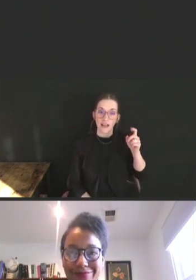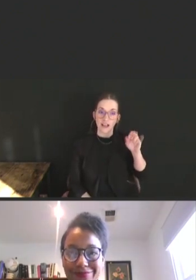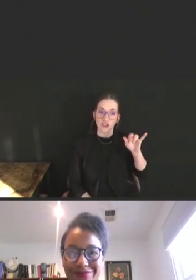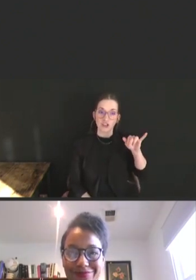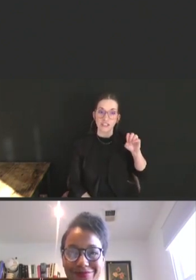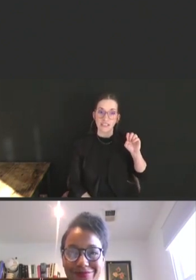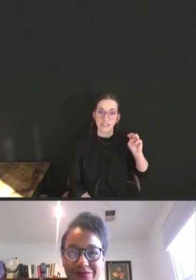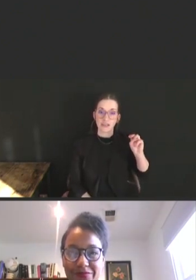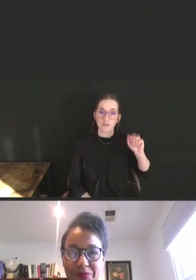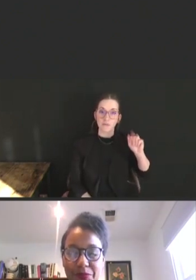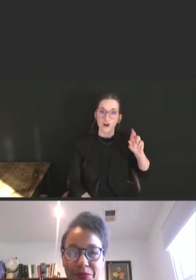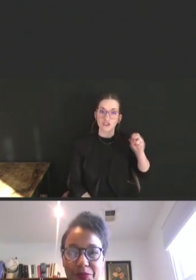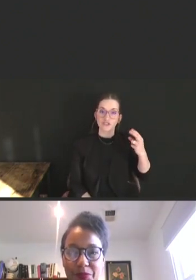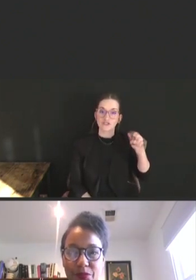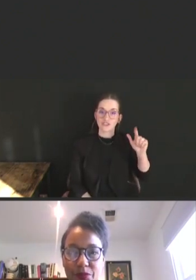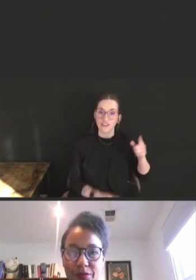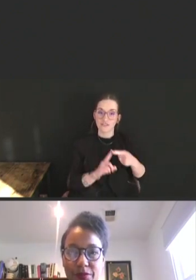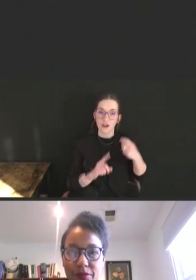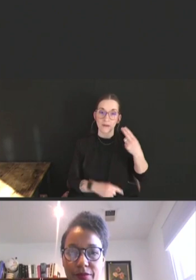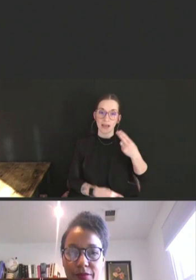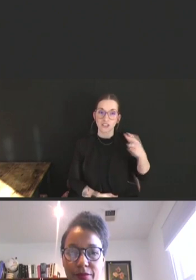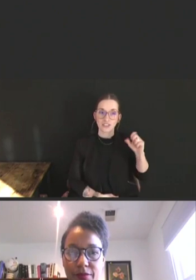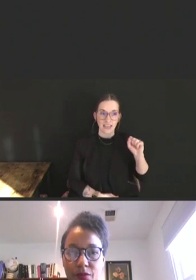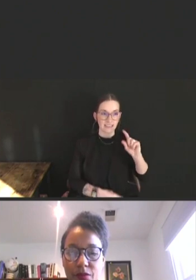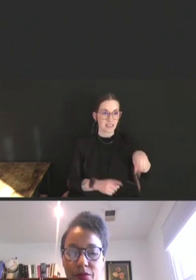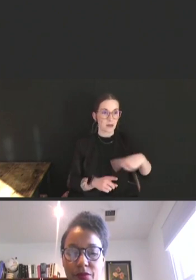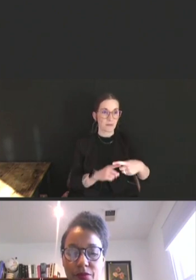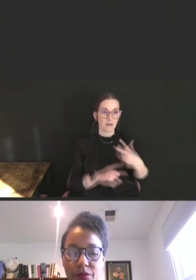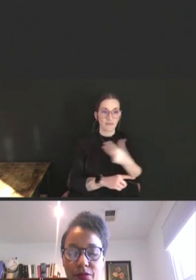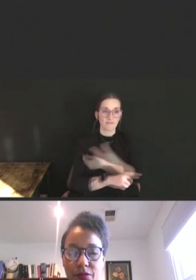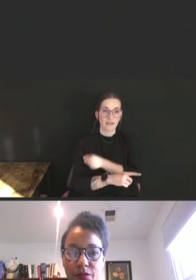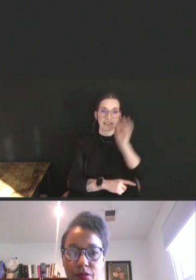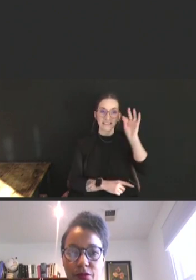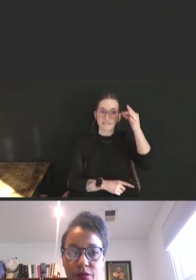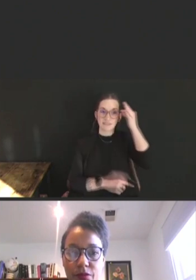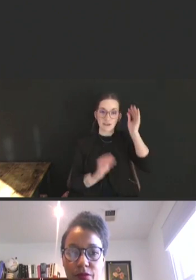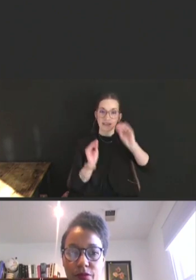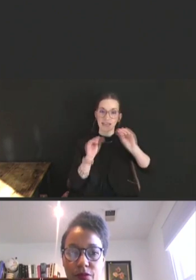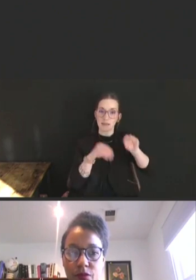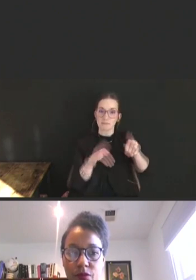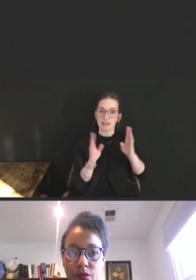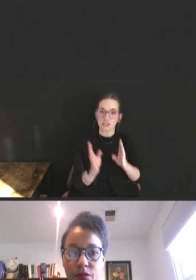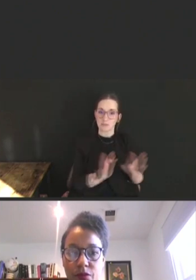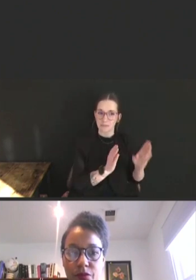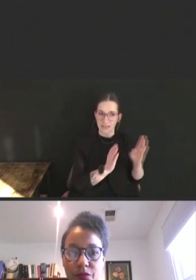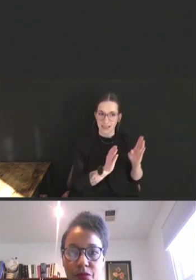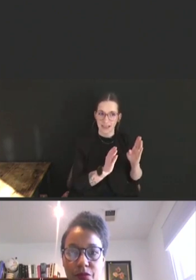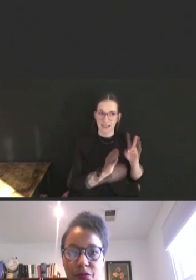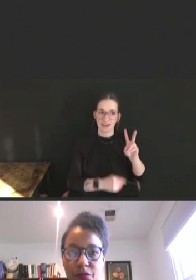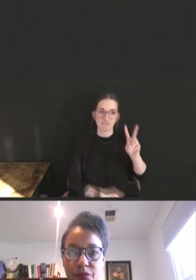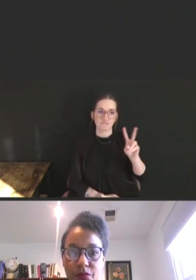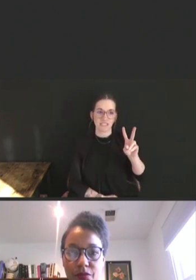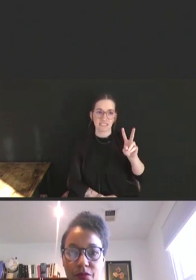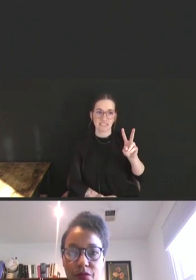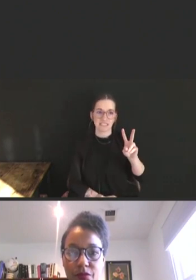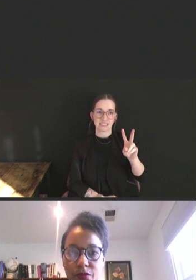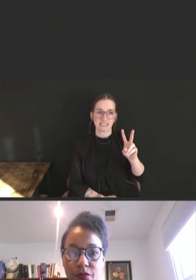Vaccine Federal Implementation Plan. Commander Marshall will provide this last presentation to preview the Vaccines Federal